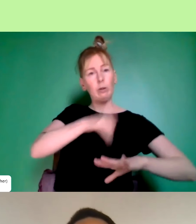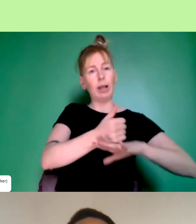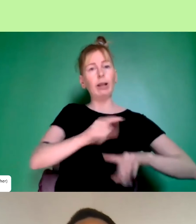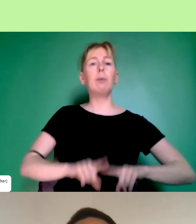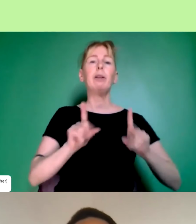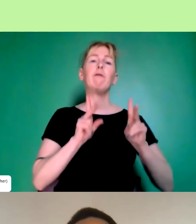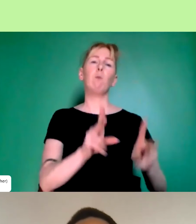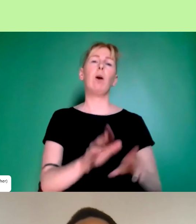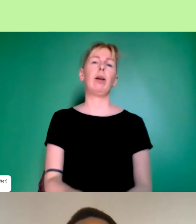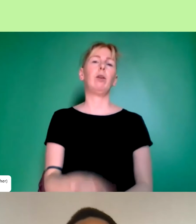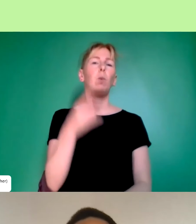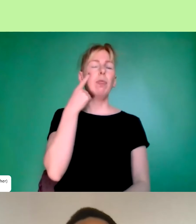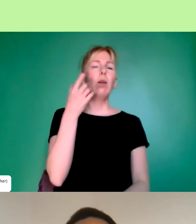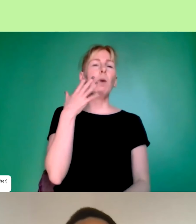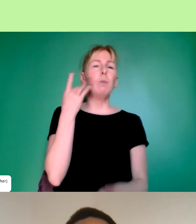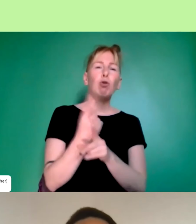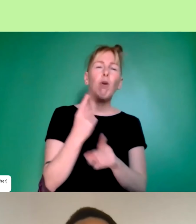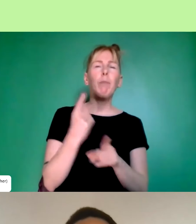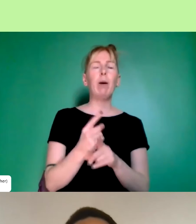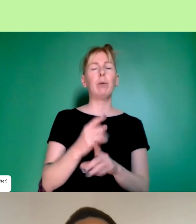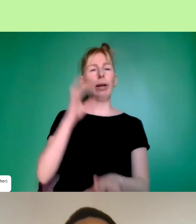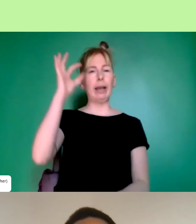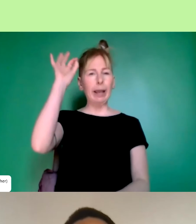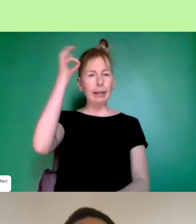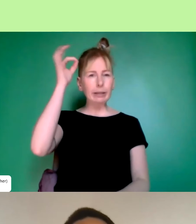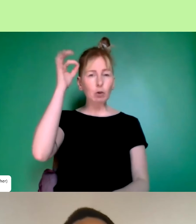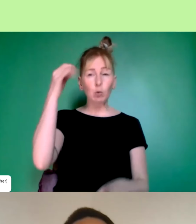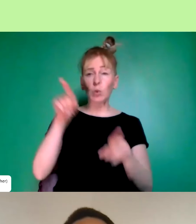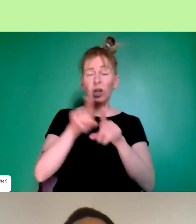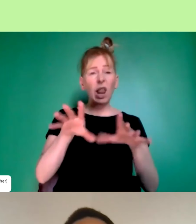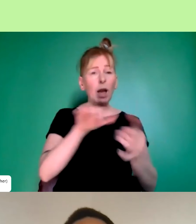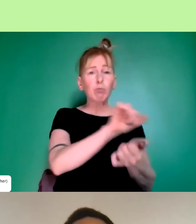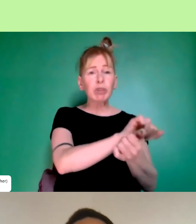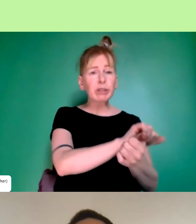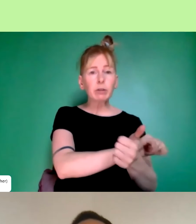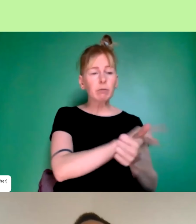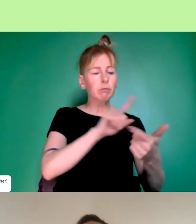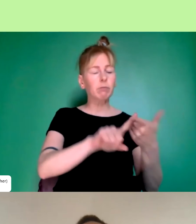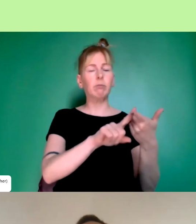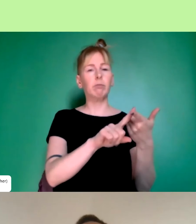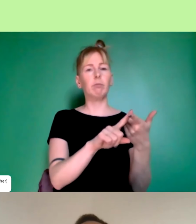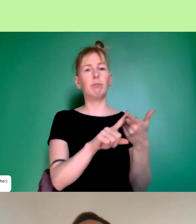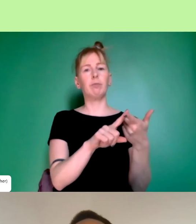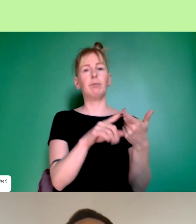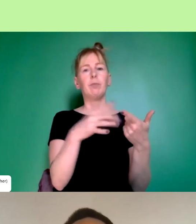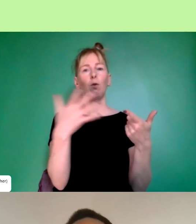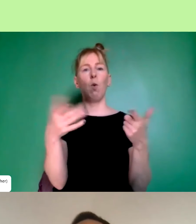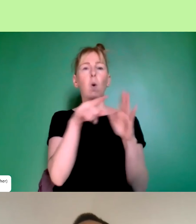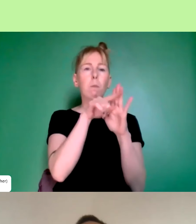these other institutions, like we talk about prisons, we talk about policymakers, they all